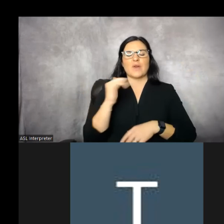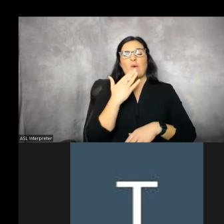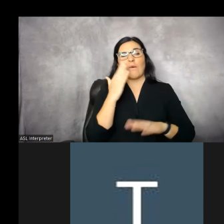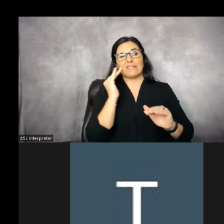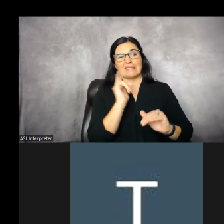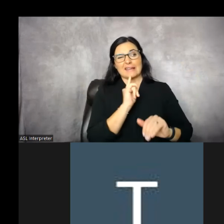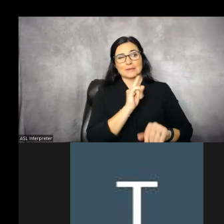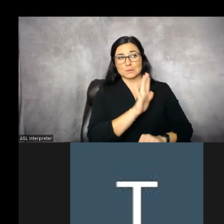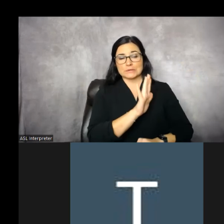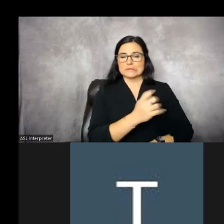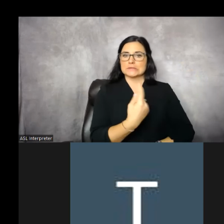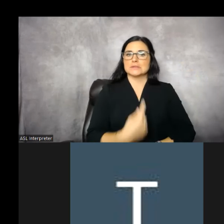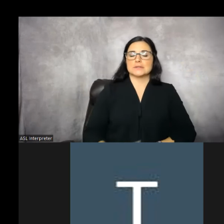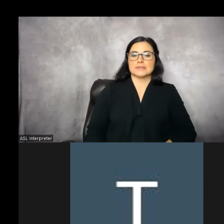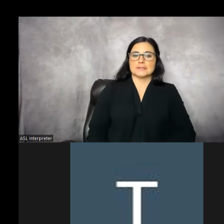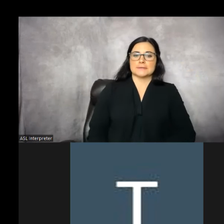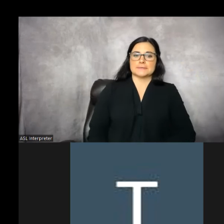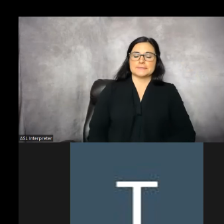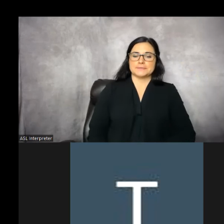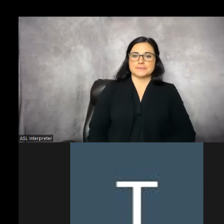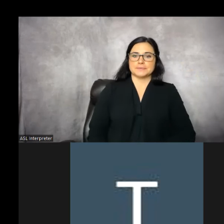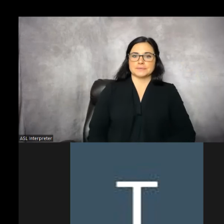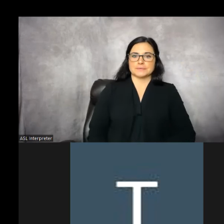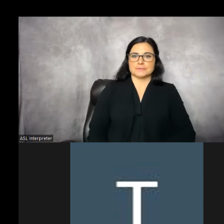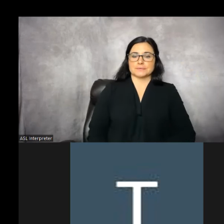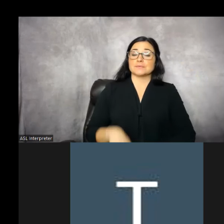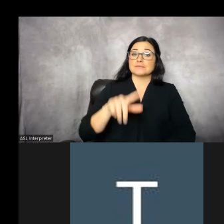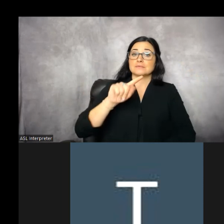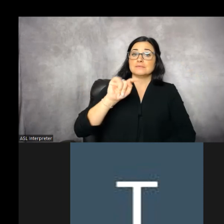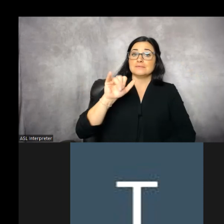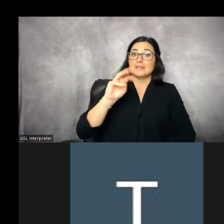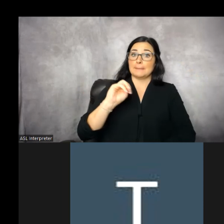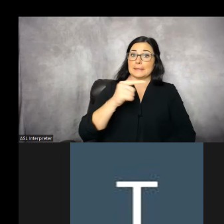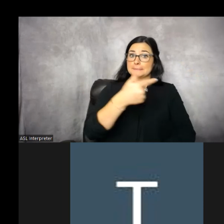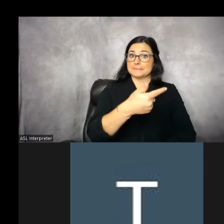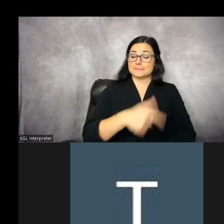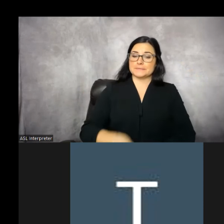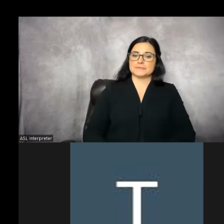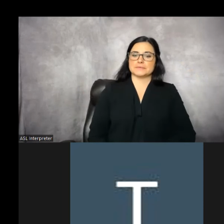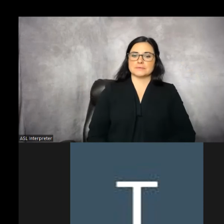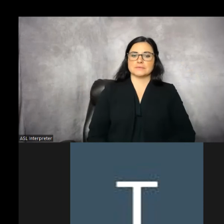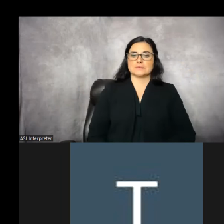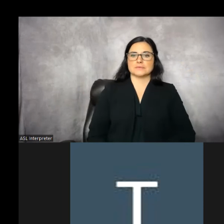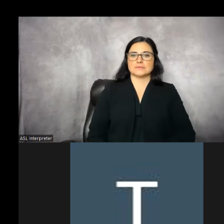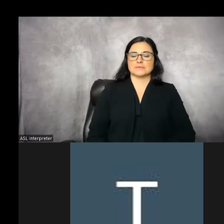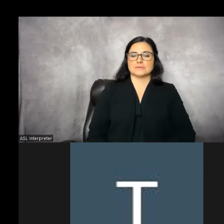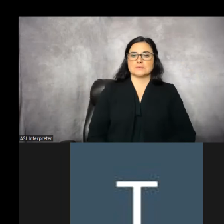I hope that answers that question. Then, Tim?